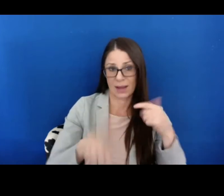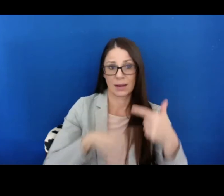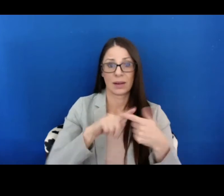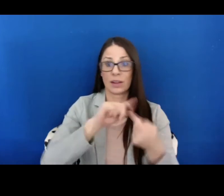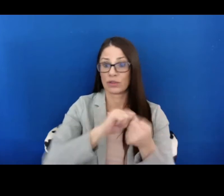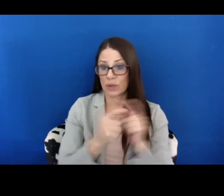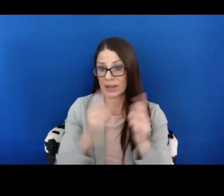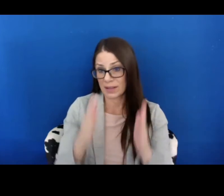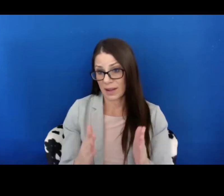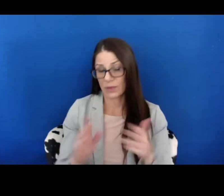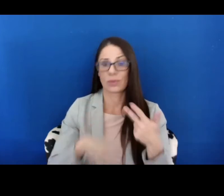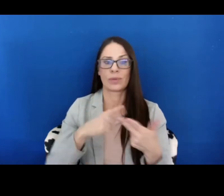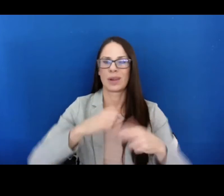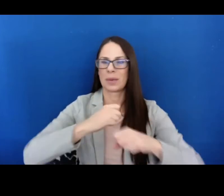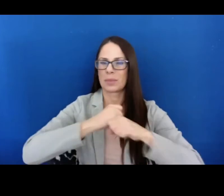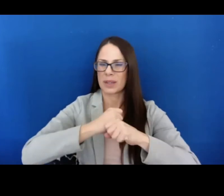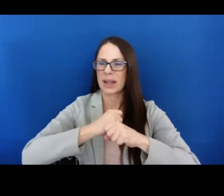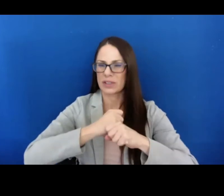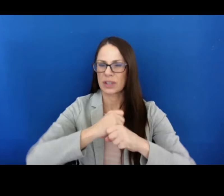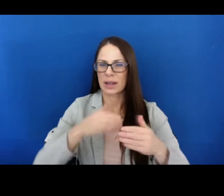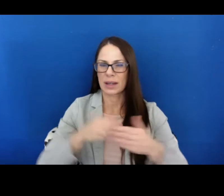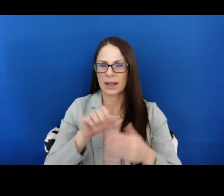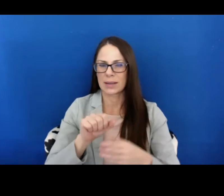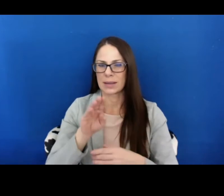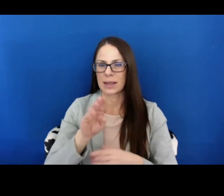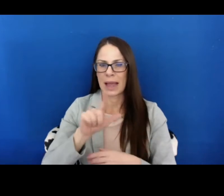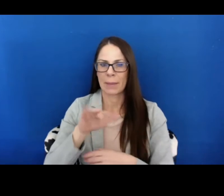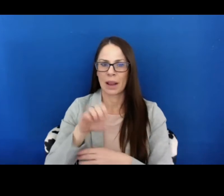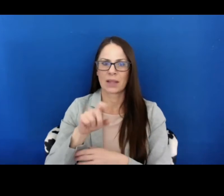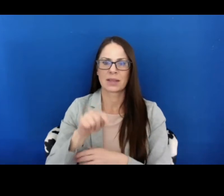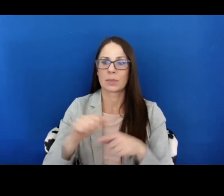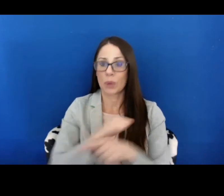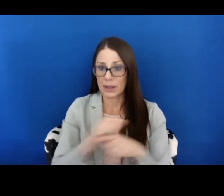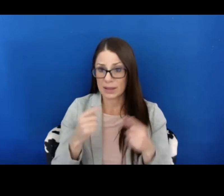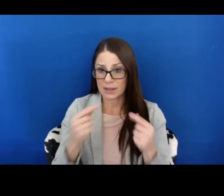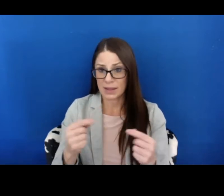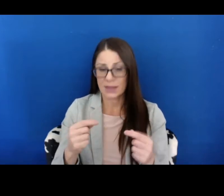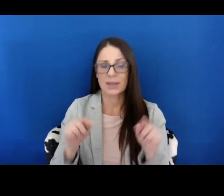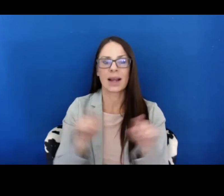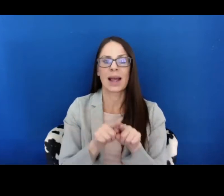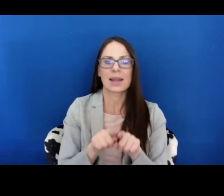sorts, as a protection against ablest practices. 15:26:32 And as an in an advocate in life